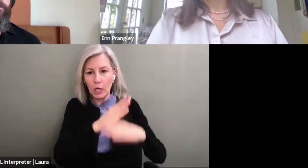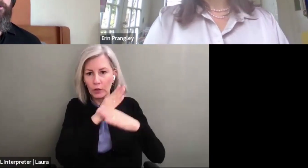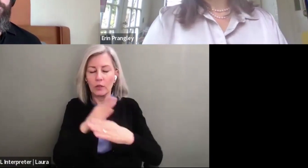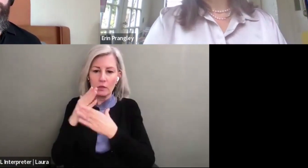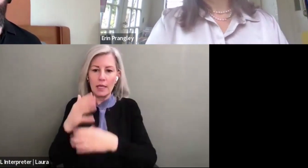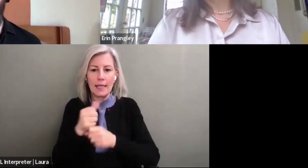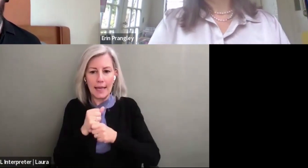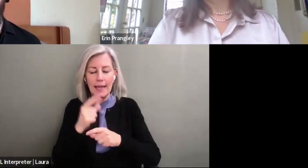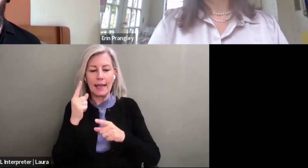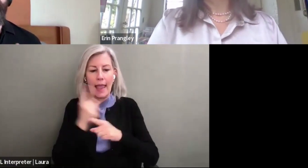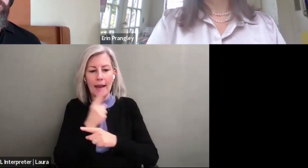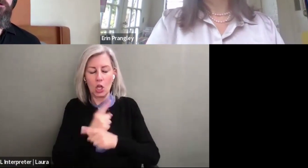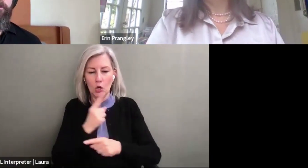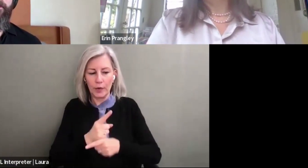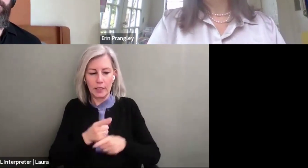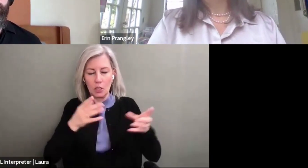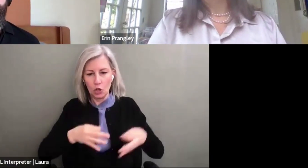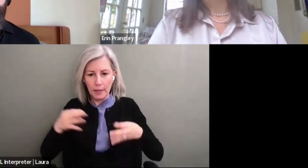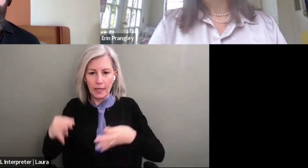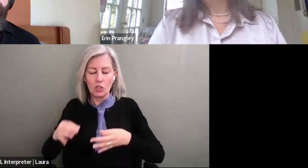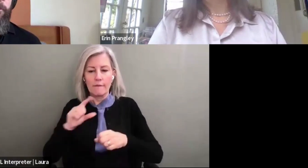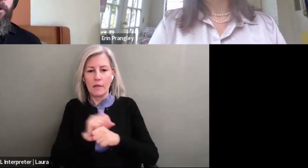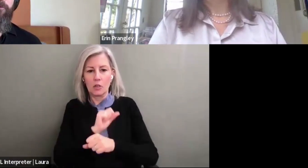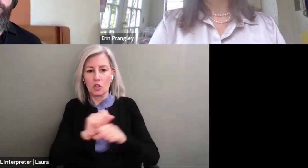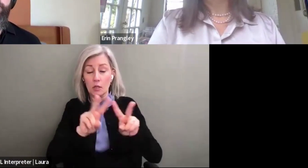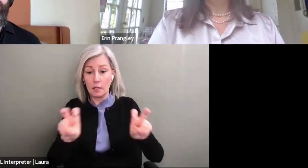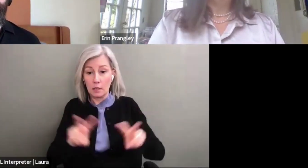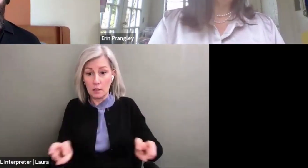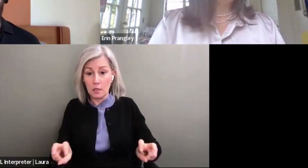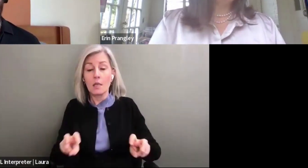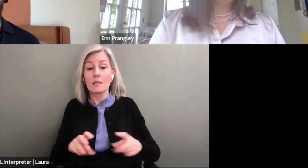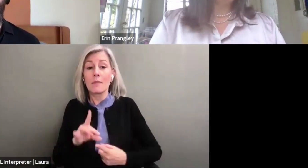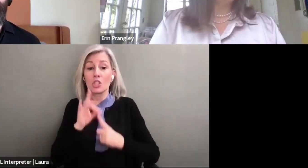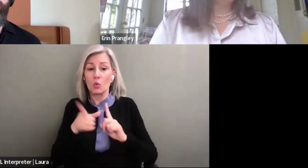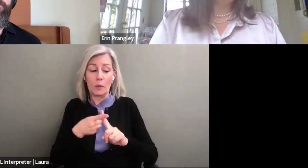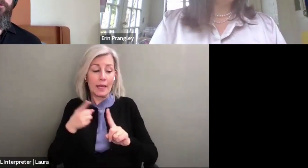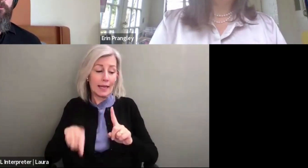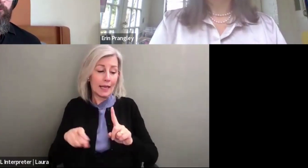You see those with those of us with chronic conditions who have long-standing barriers to